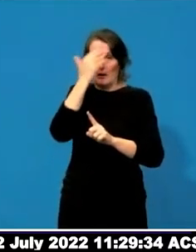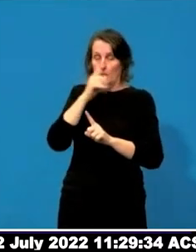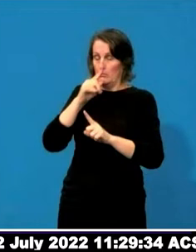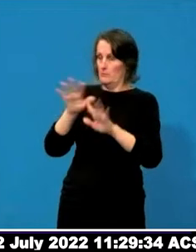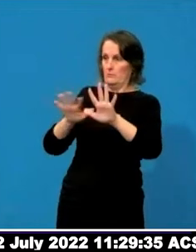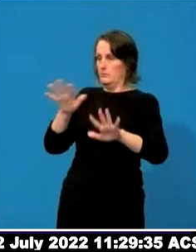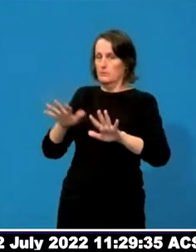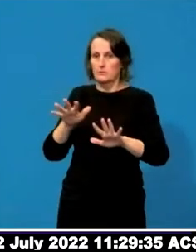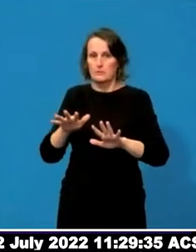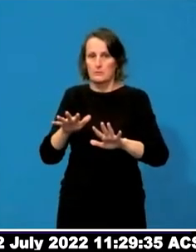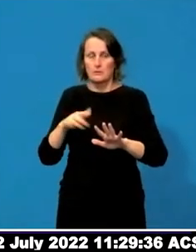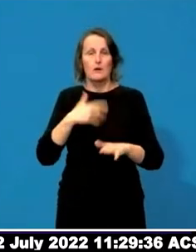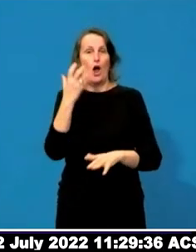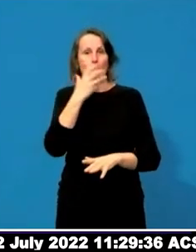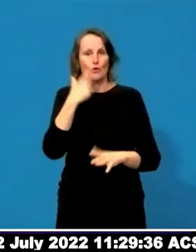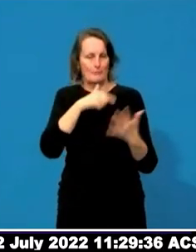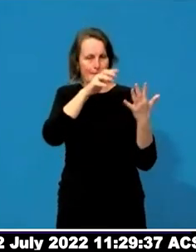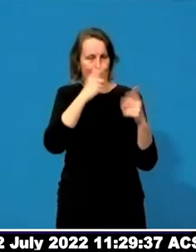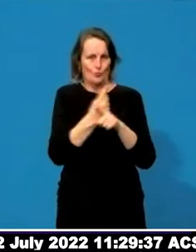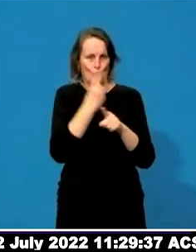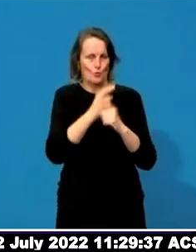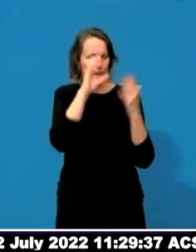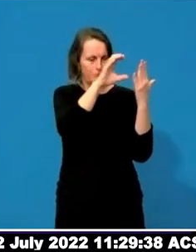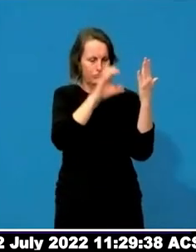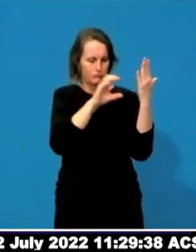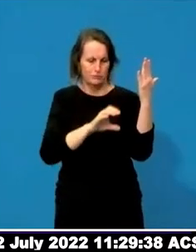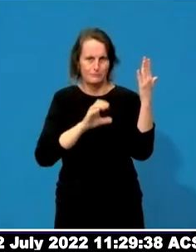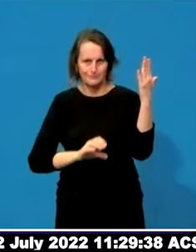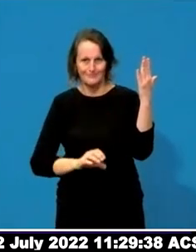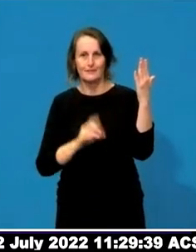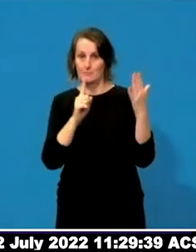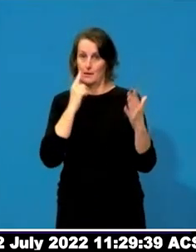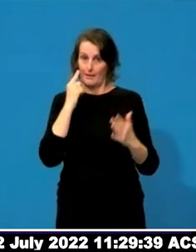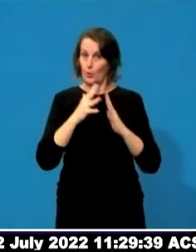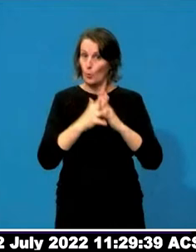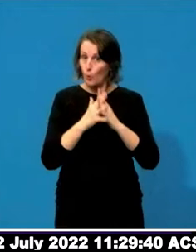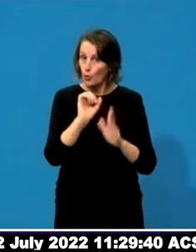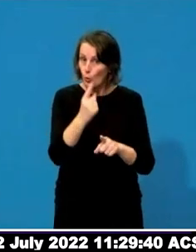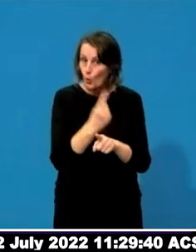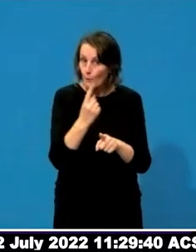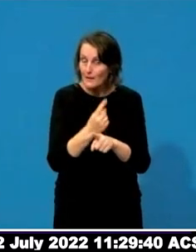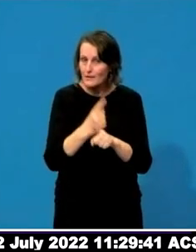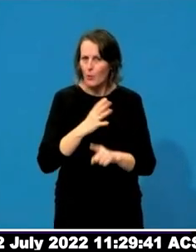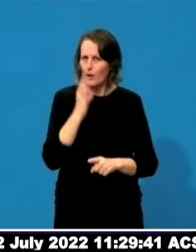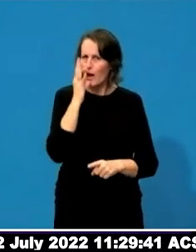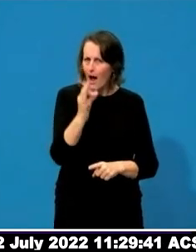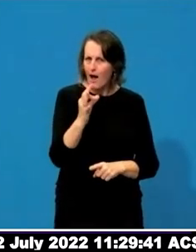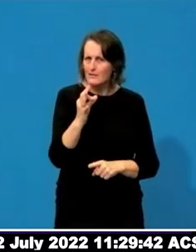I'm sorry for that to be so long, but I think these are very valuable and interesting comments, and I'm going to ask you about where they lead.